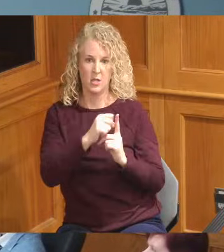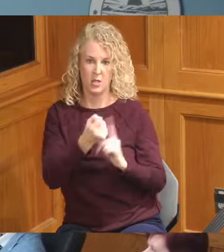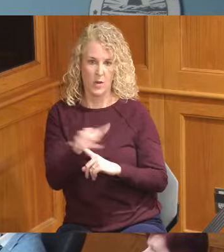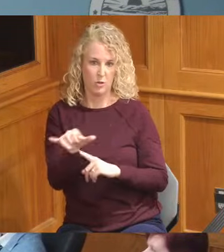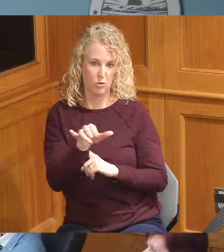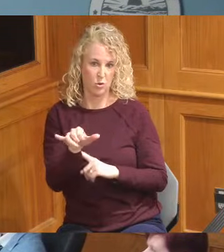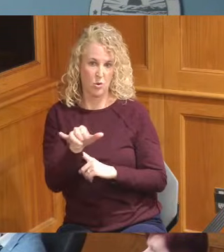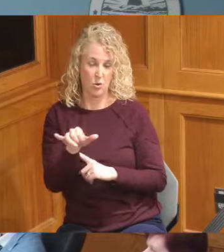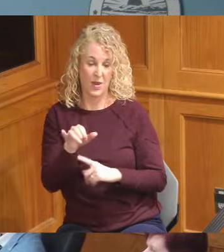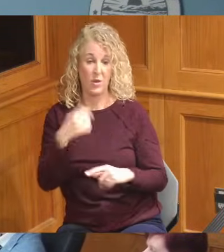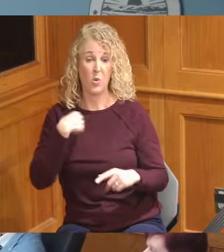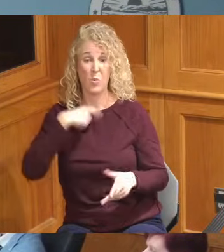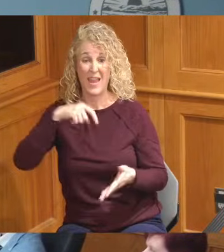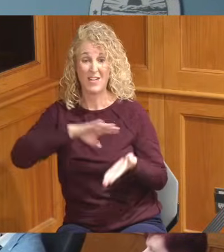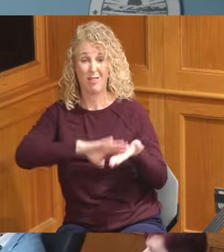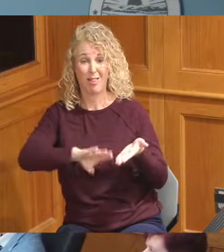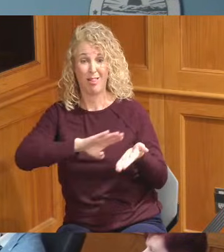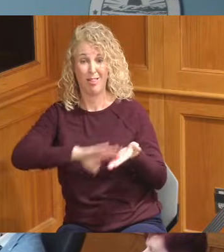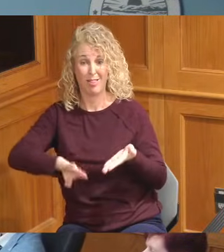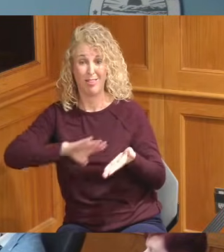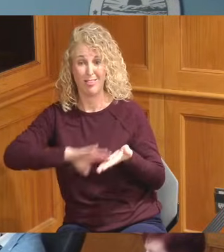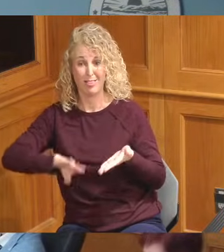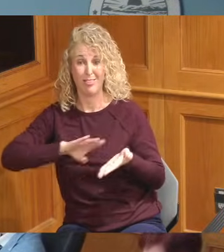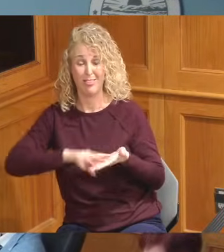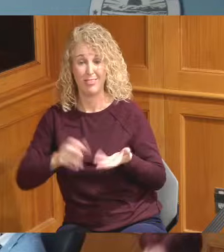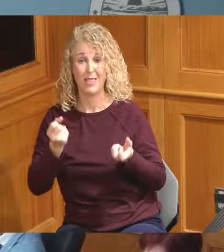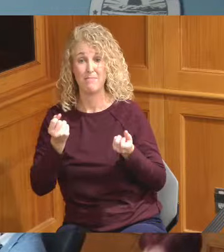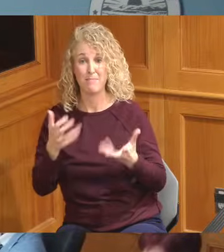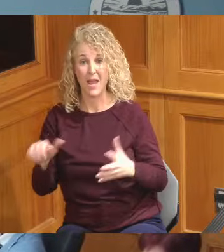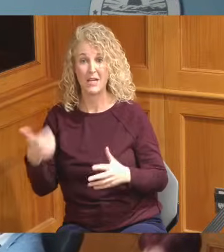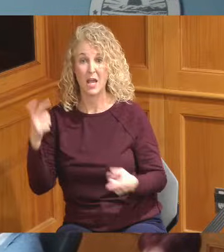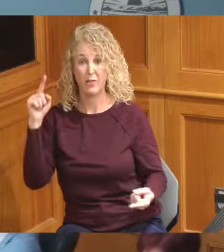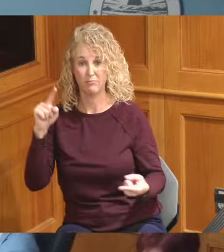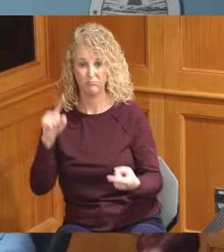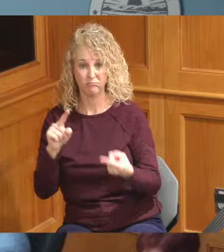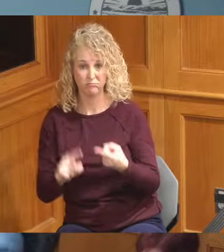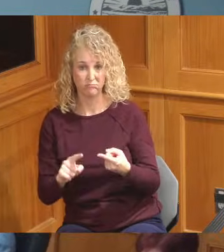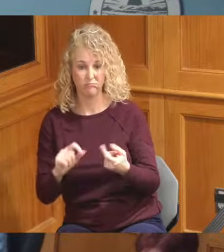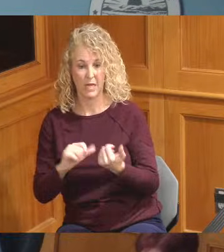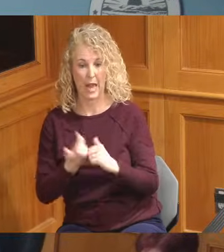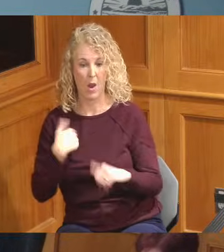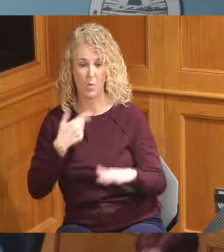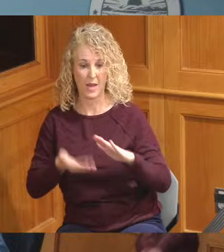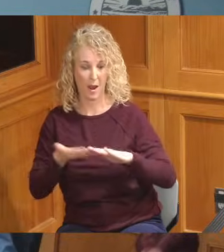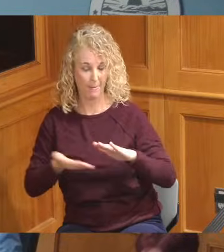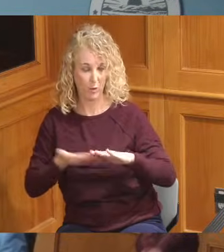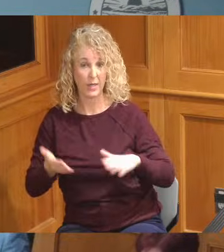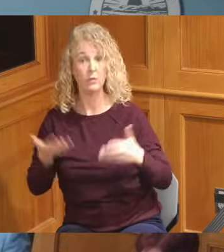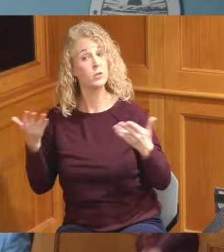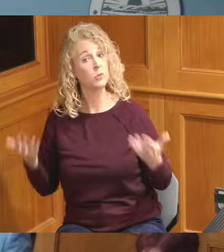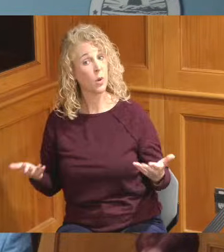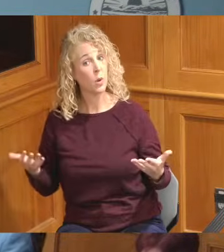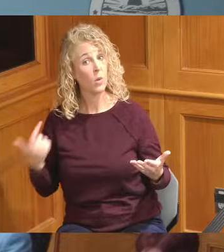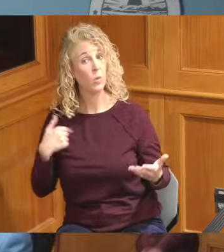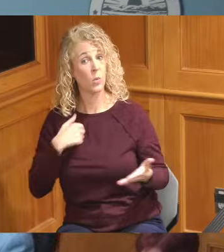going through layoffs and many other reductions in how we were operating and we found it it was